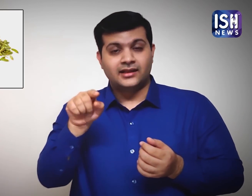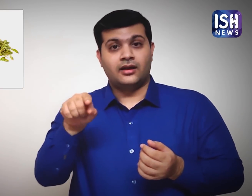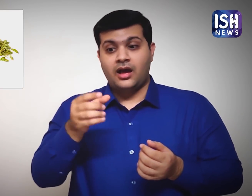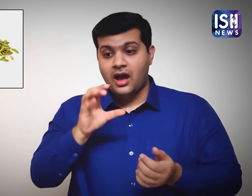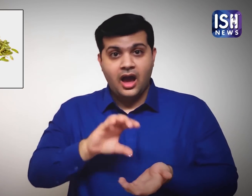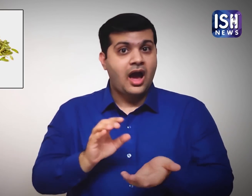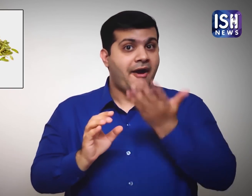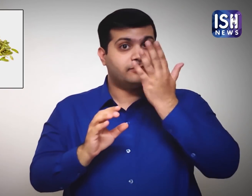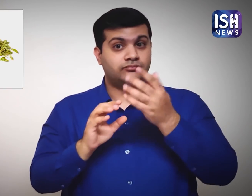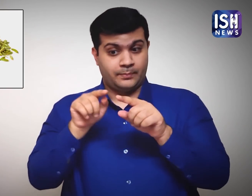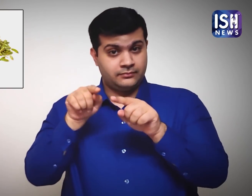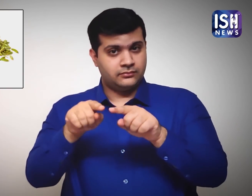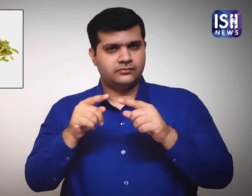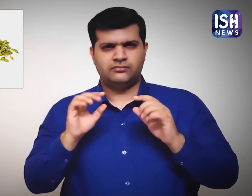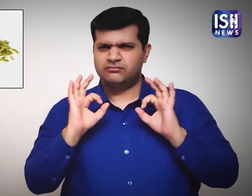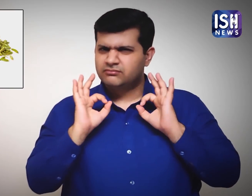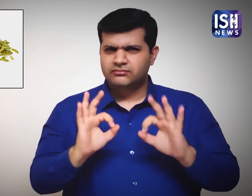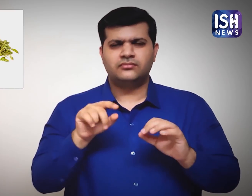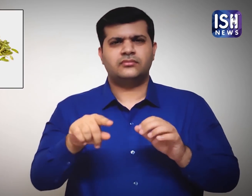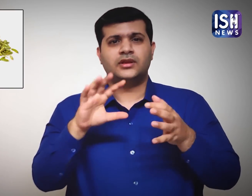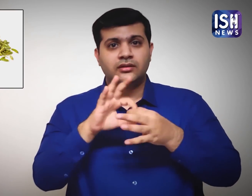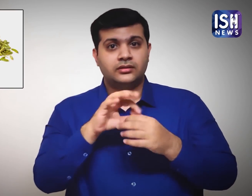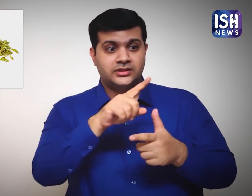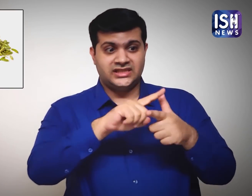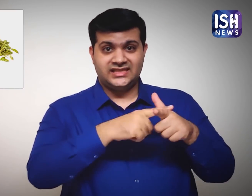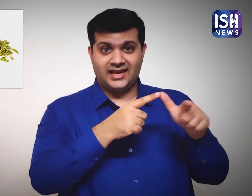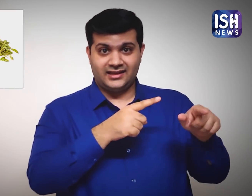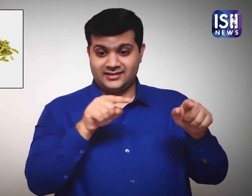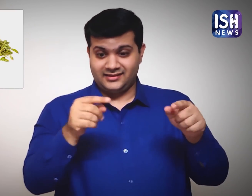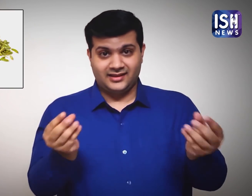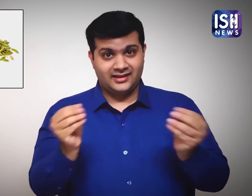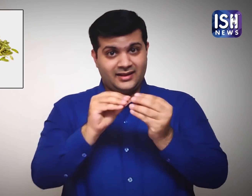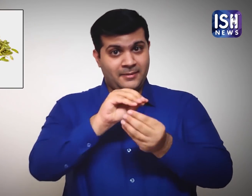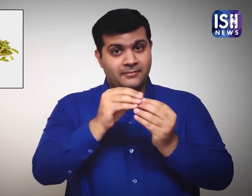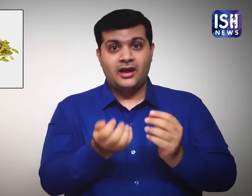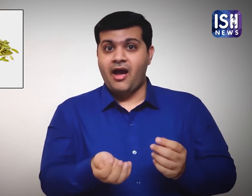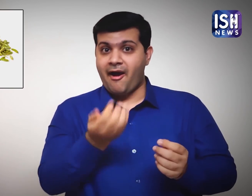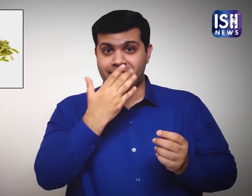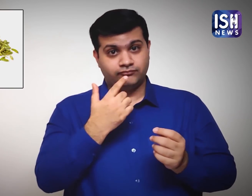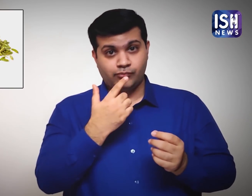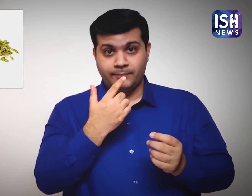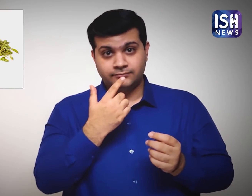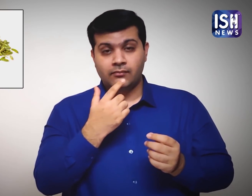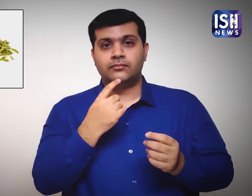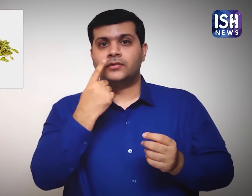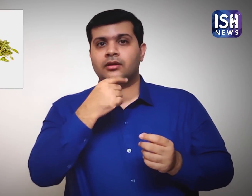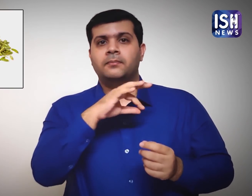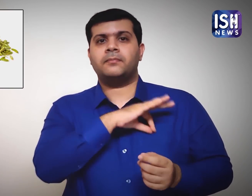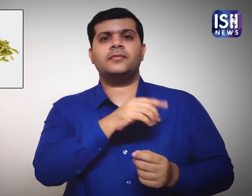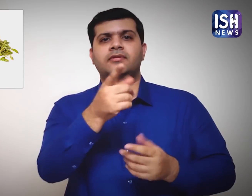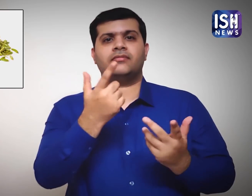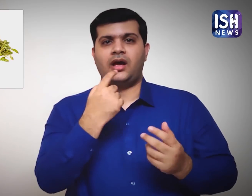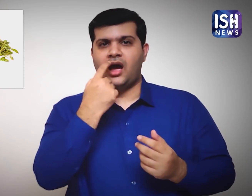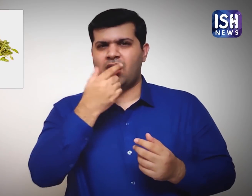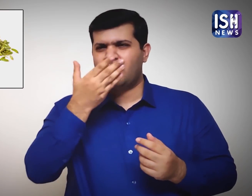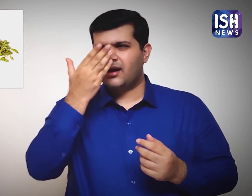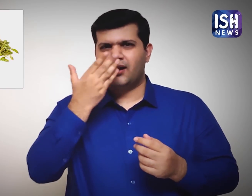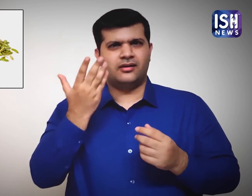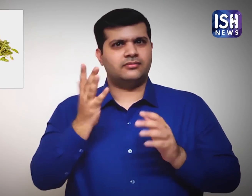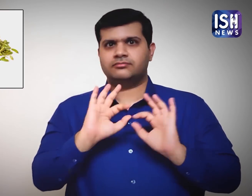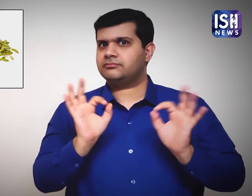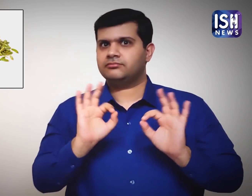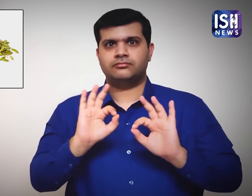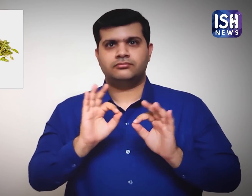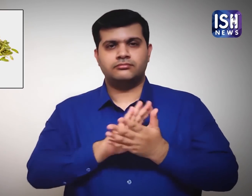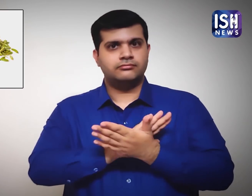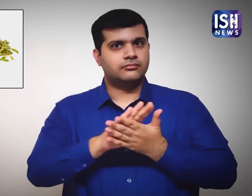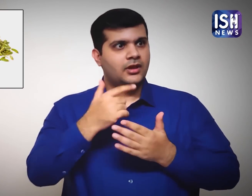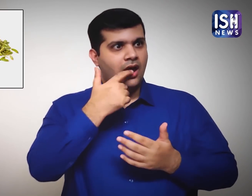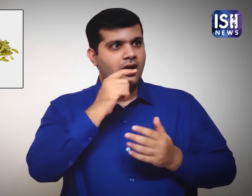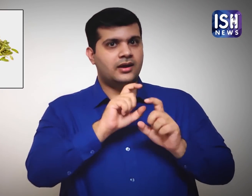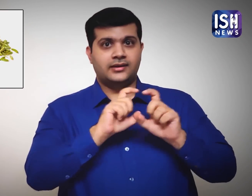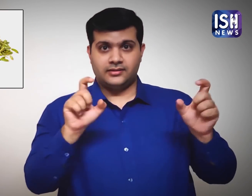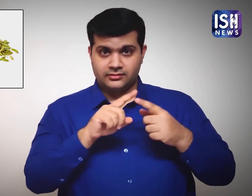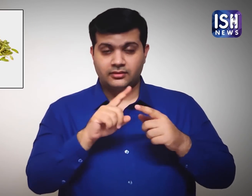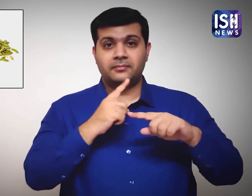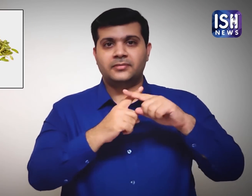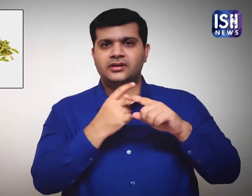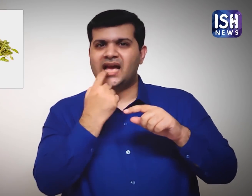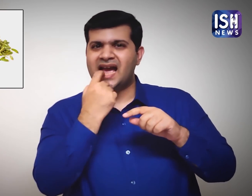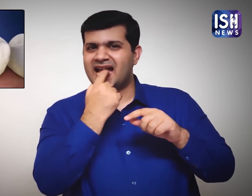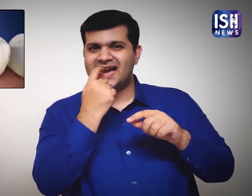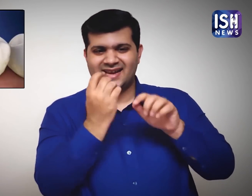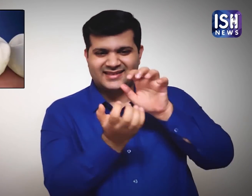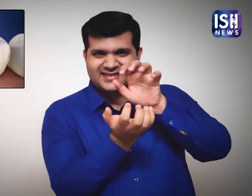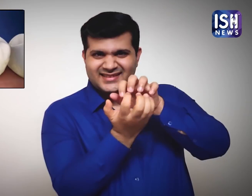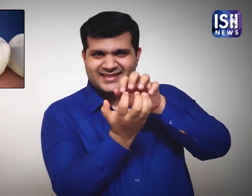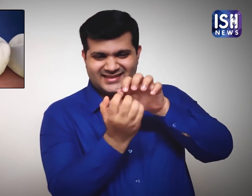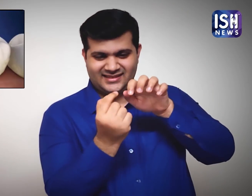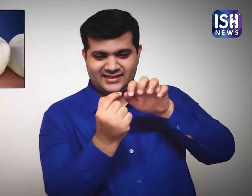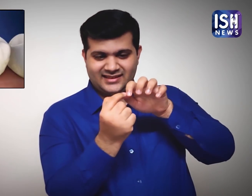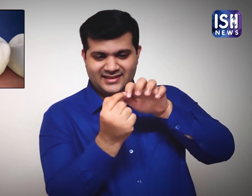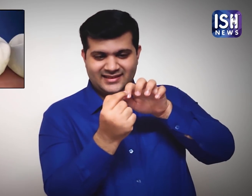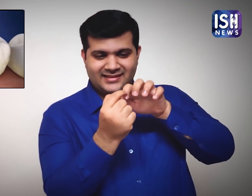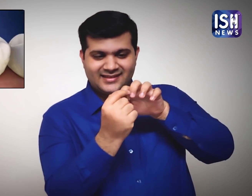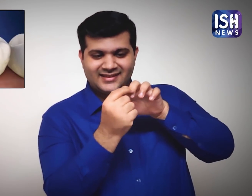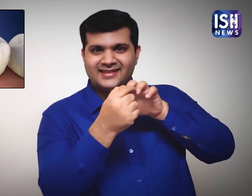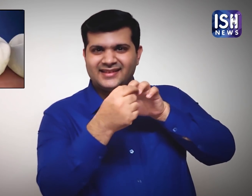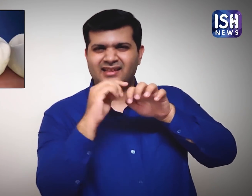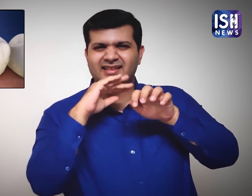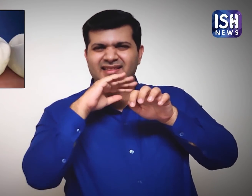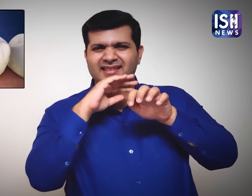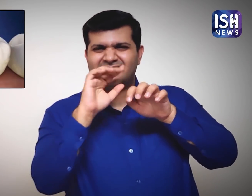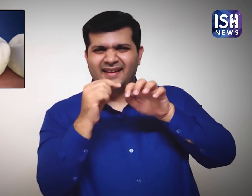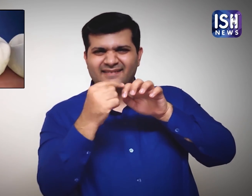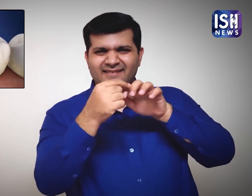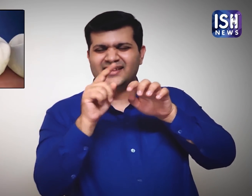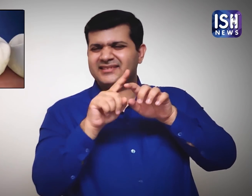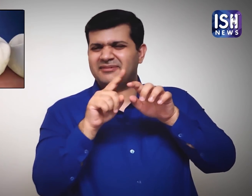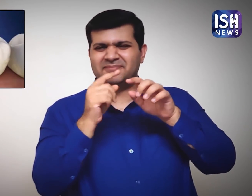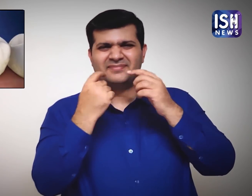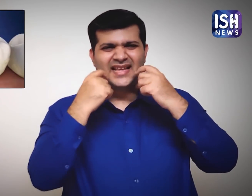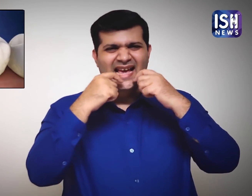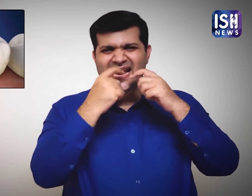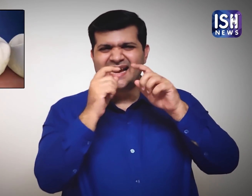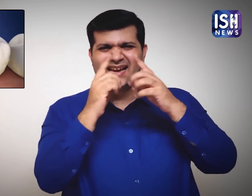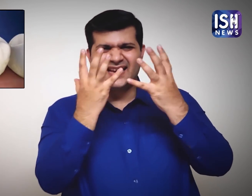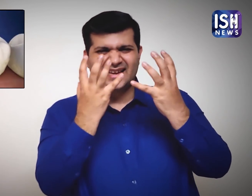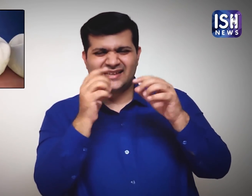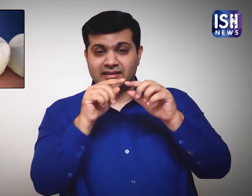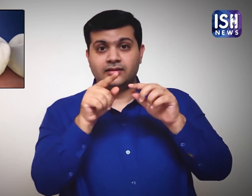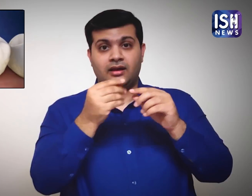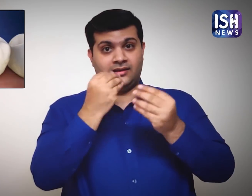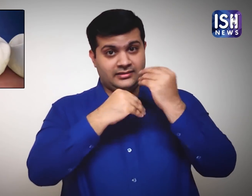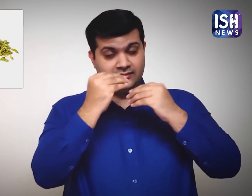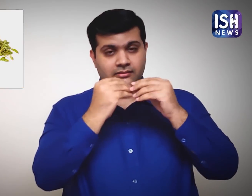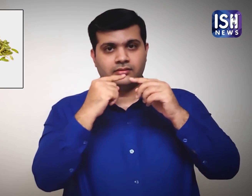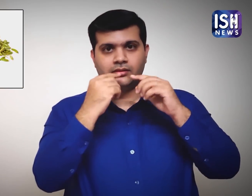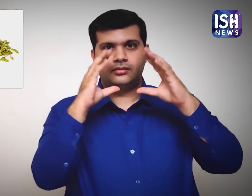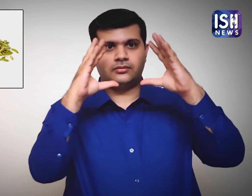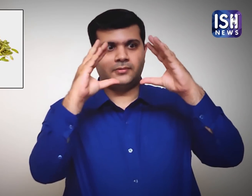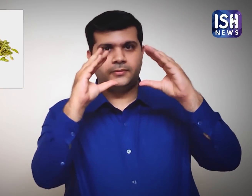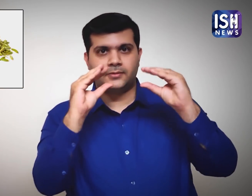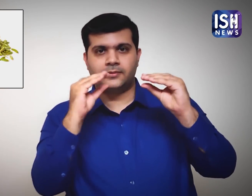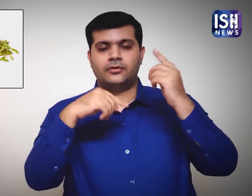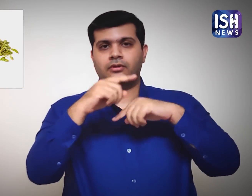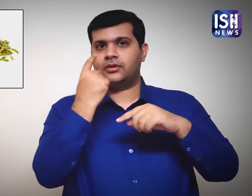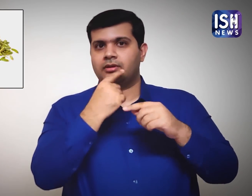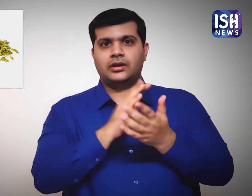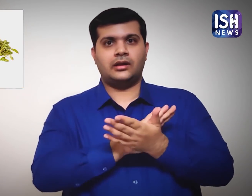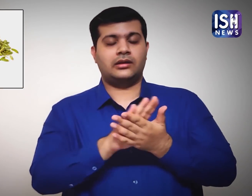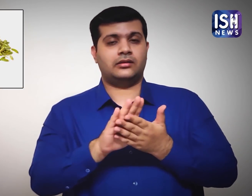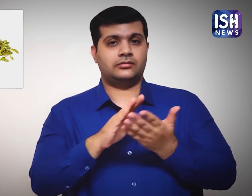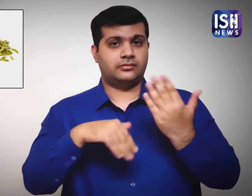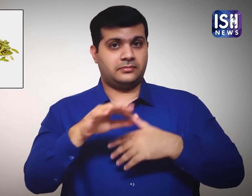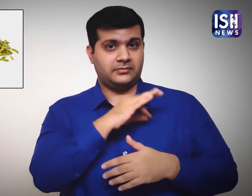Fennel seeds with jaggery lessens bad breath and reduces plaque formation.